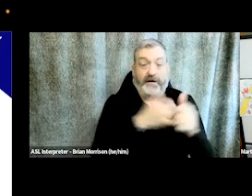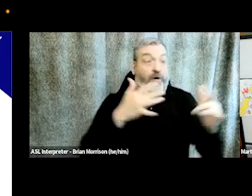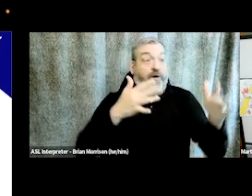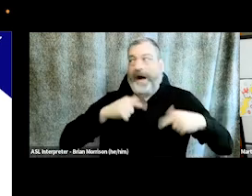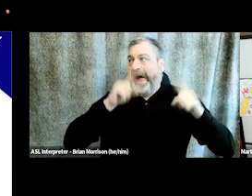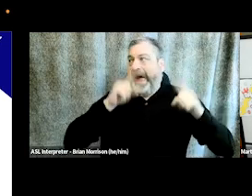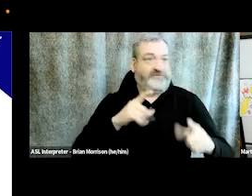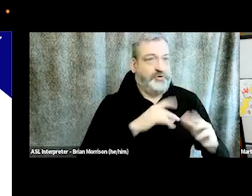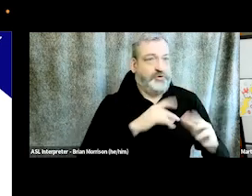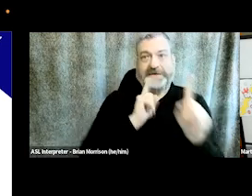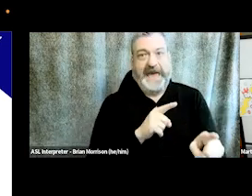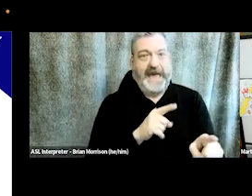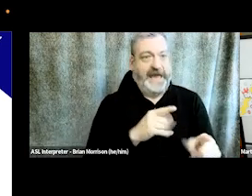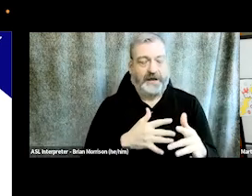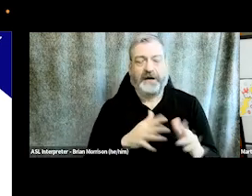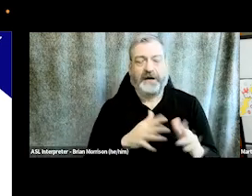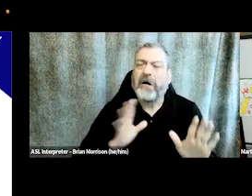In fact, that's great.